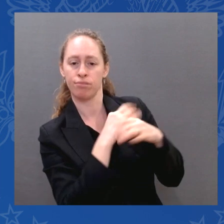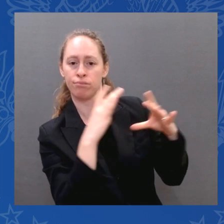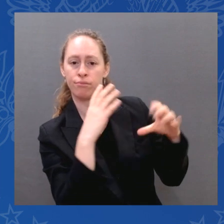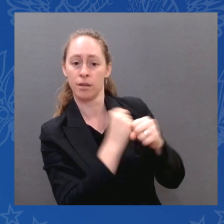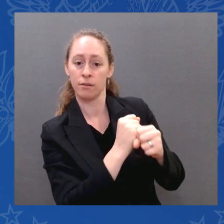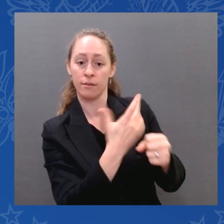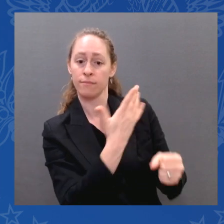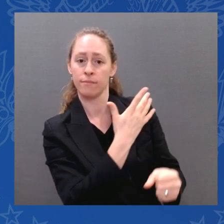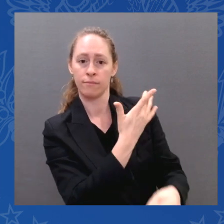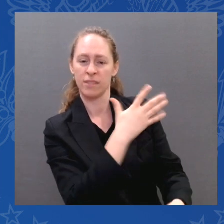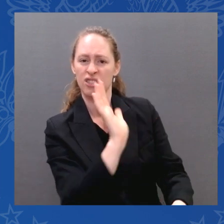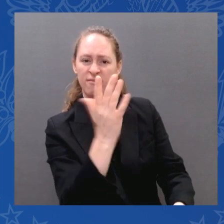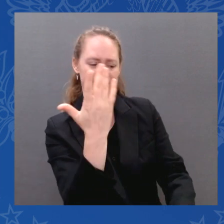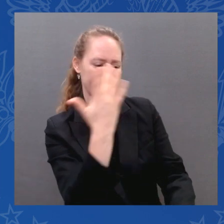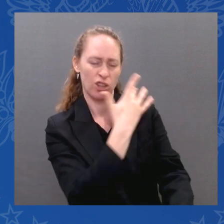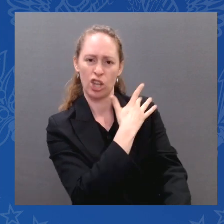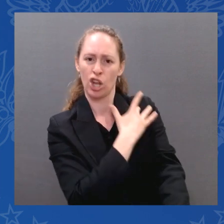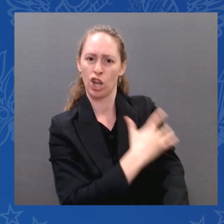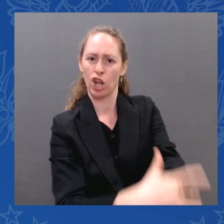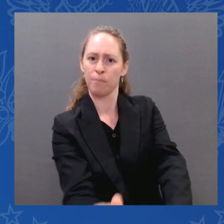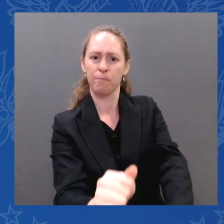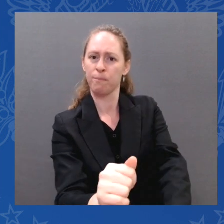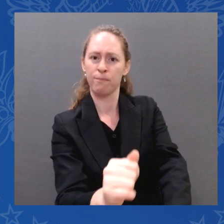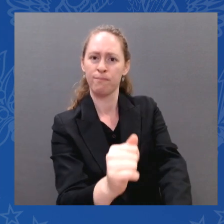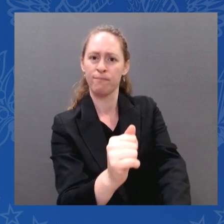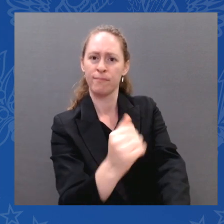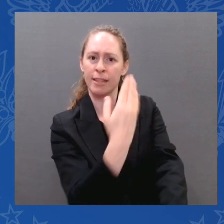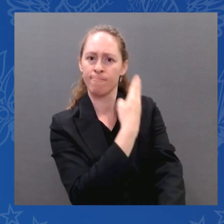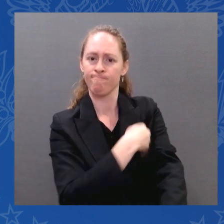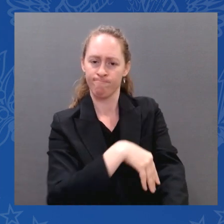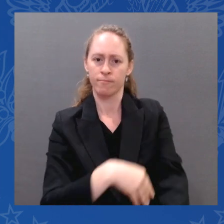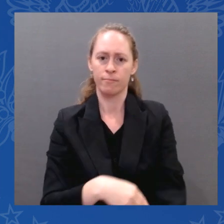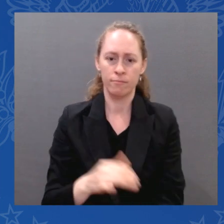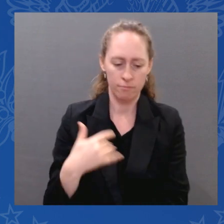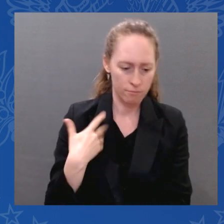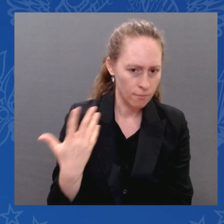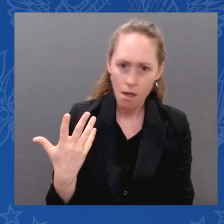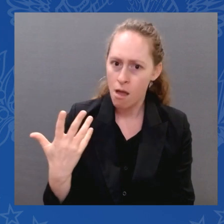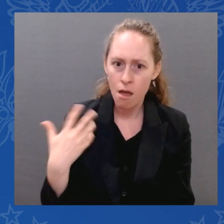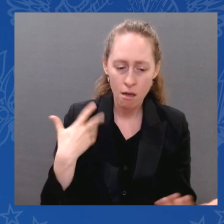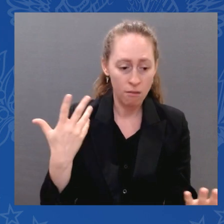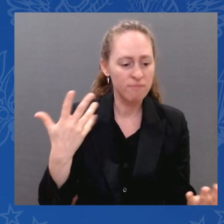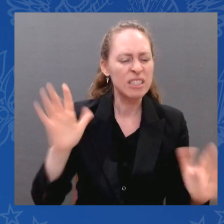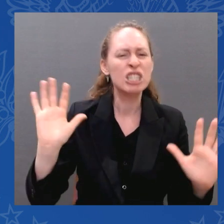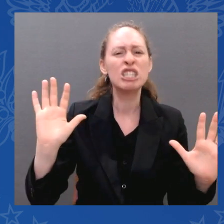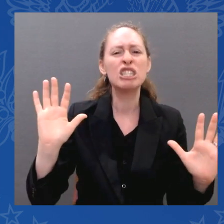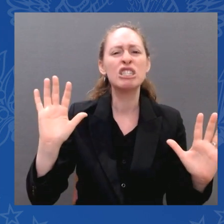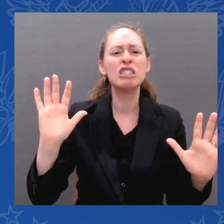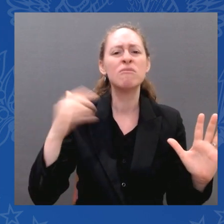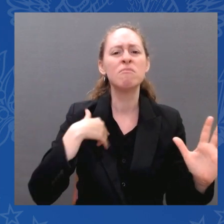I thought I was going to die. But as I lay there, I decided to say a prayer.